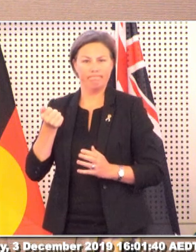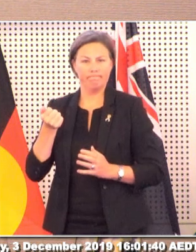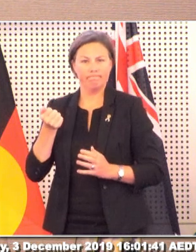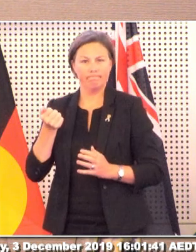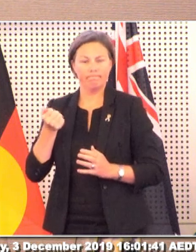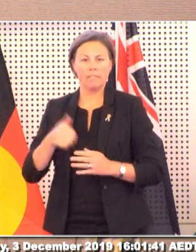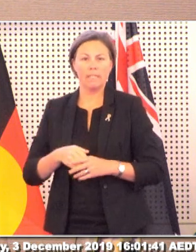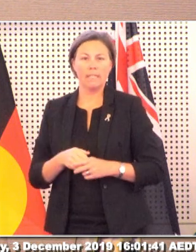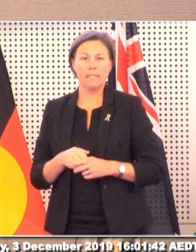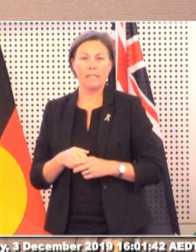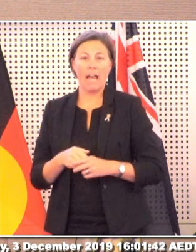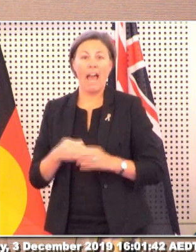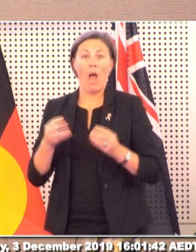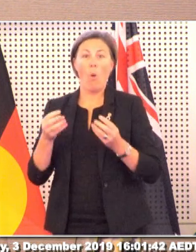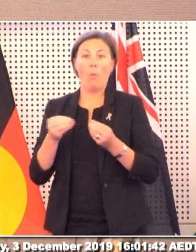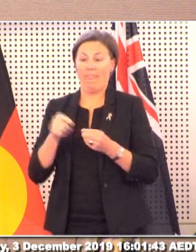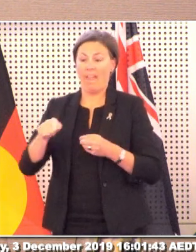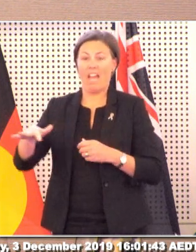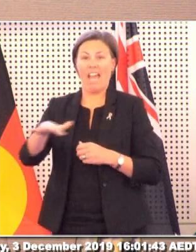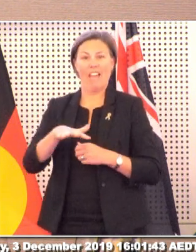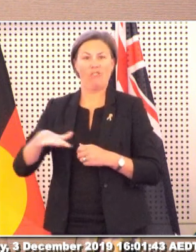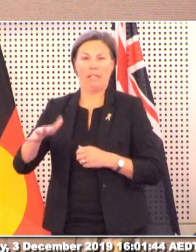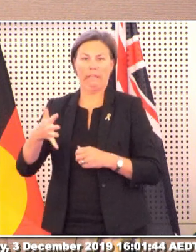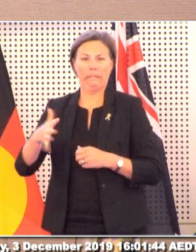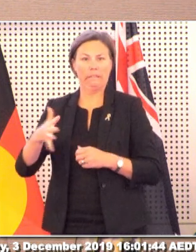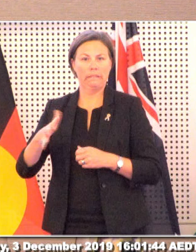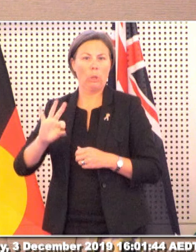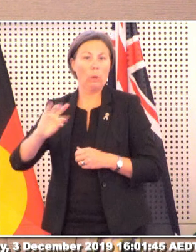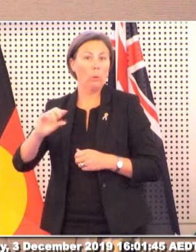a less desirable location, even though it’s in a rural area.